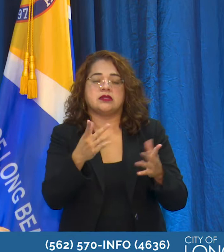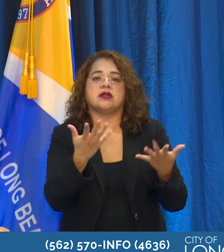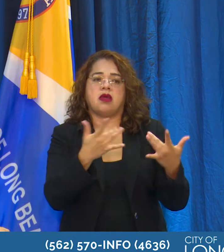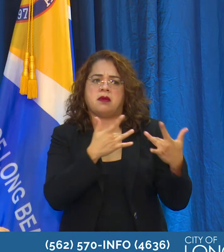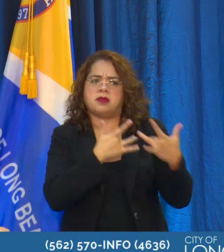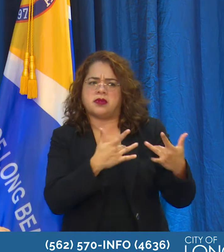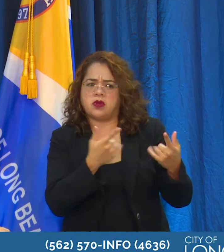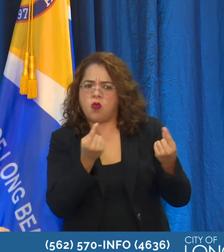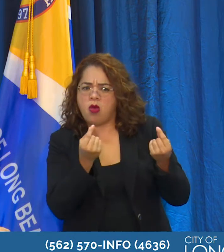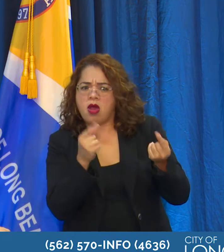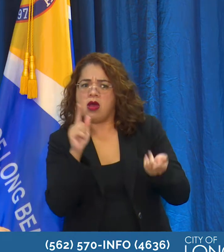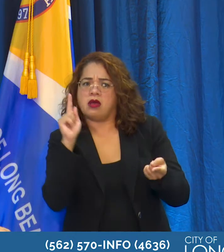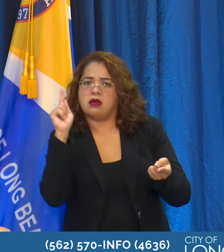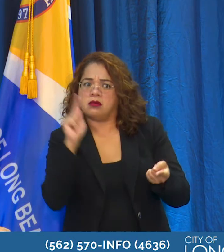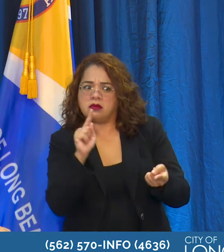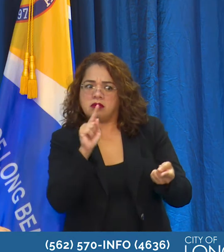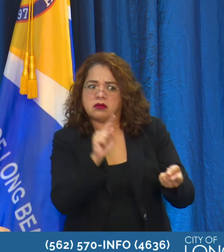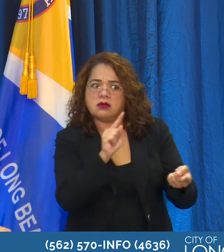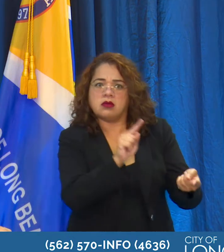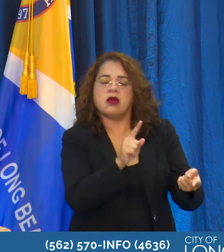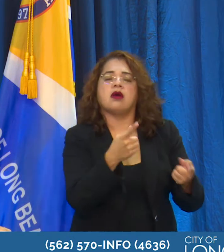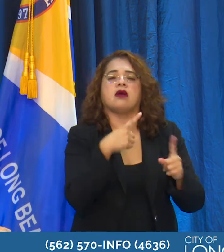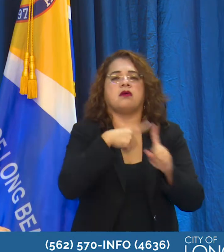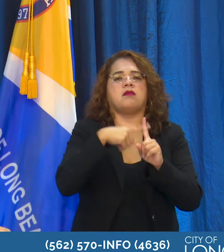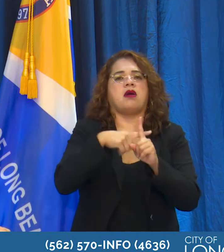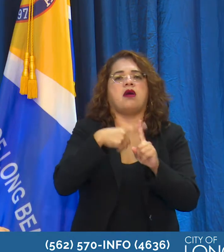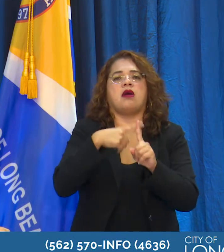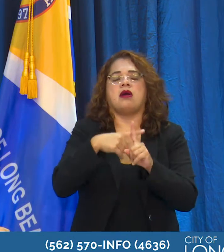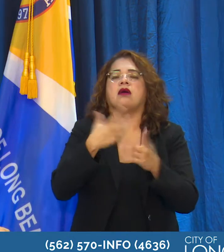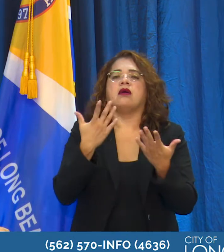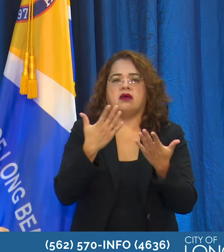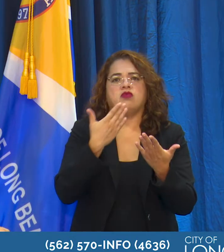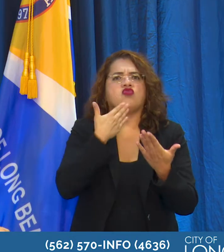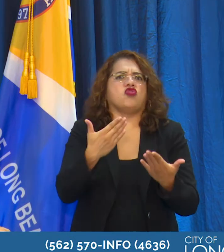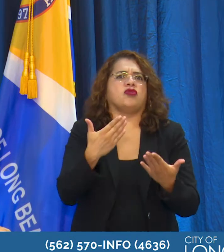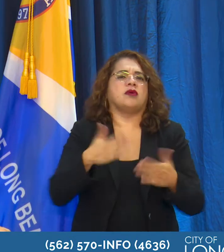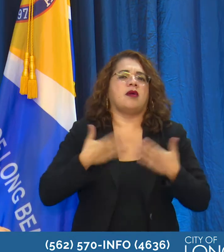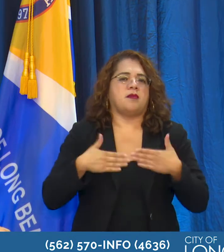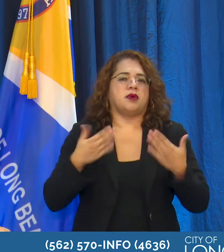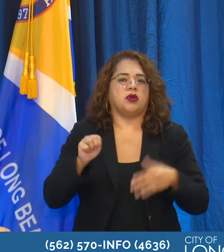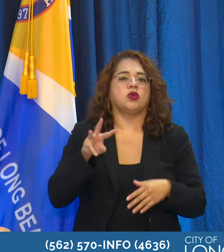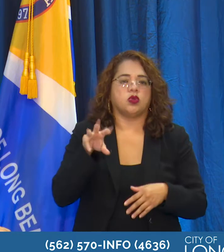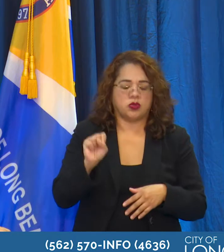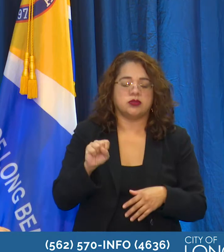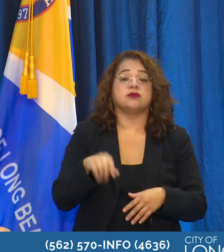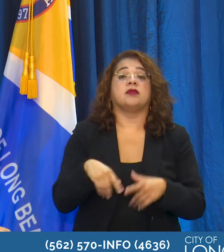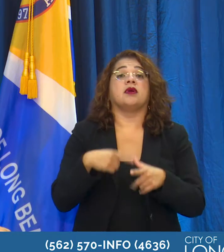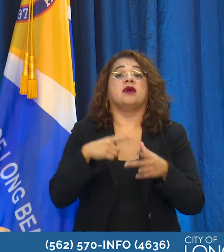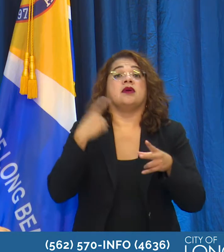As we go into this fall, and as we go into October, and then the election, there's going